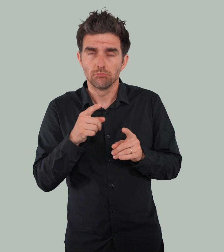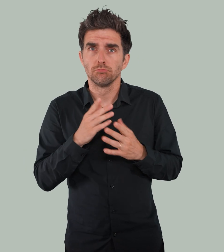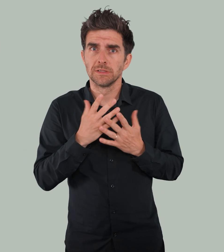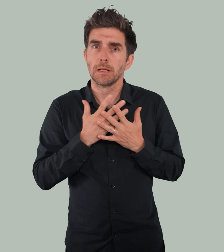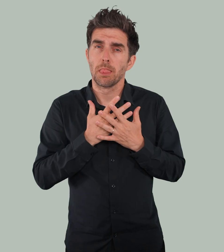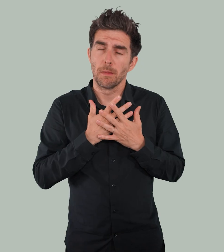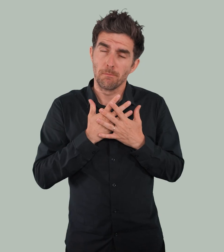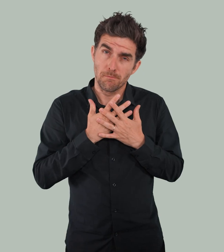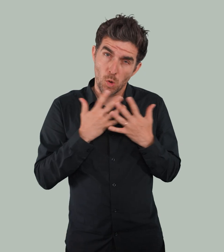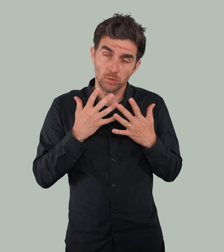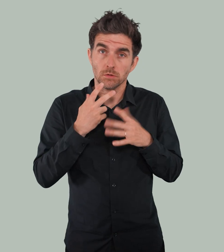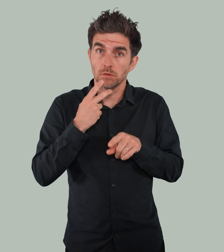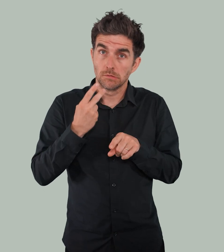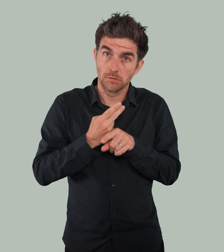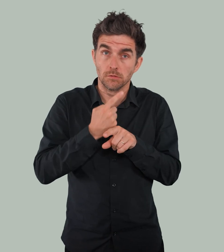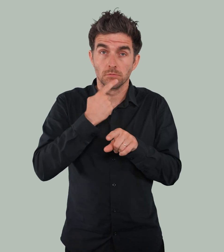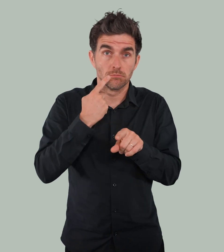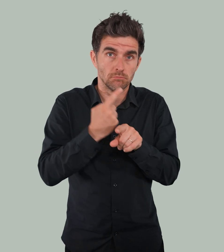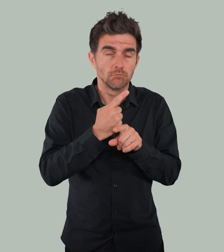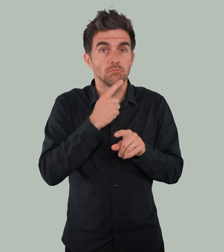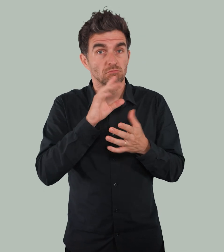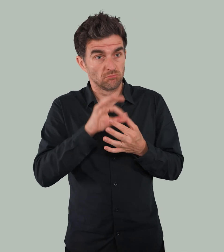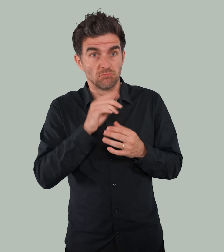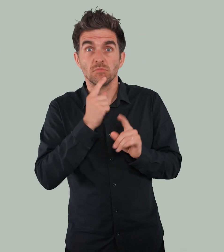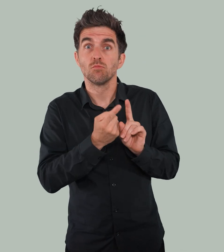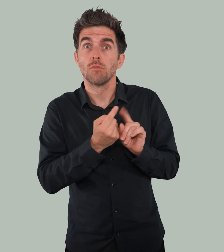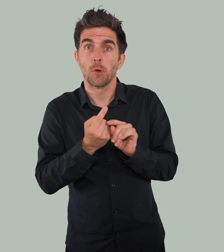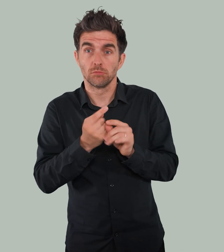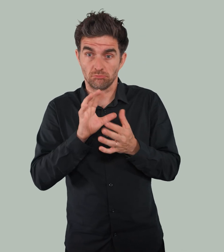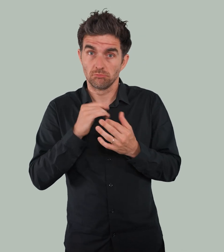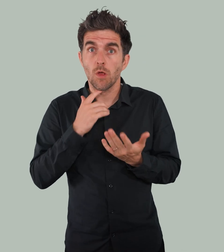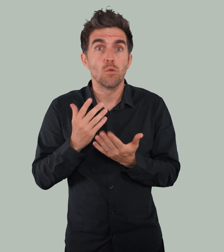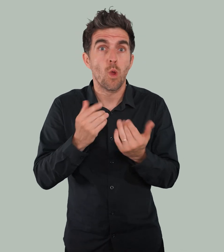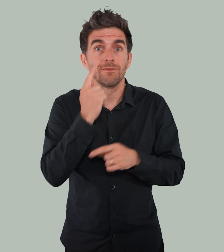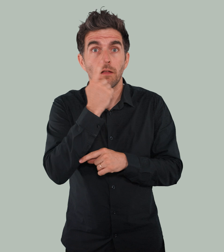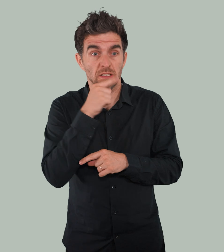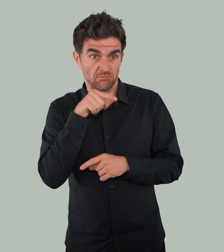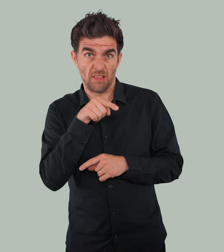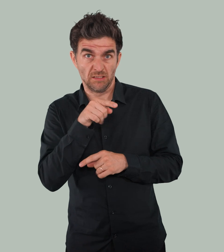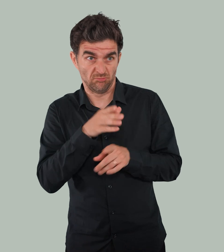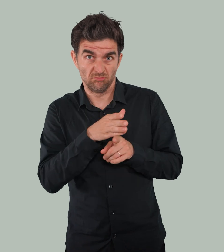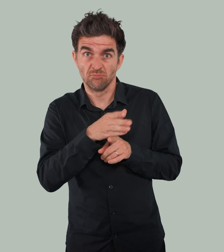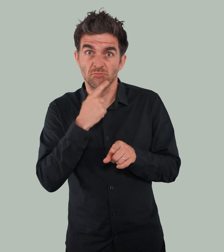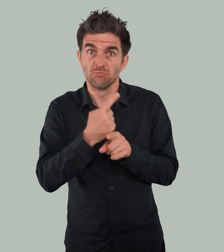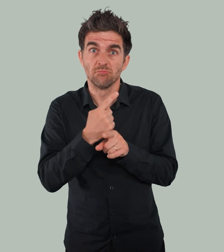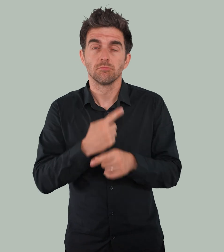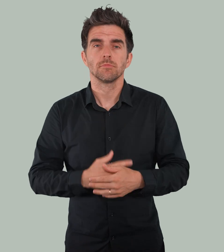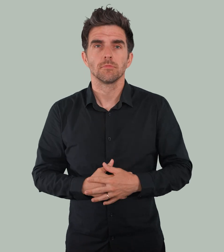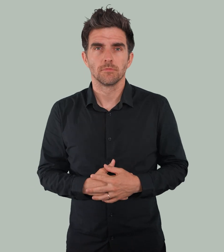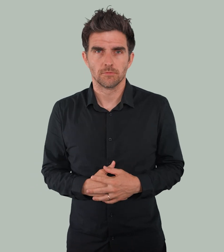making this the most consistent feature of responses to the Call for Evidence for this area.